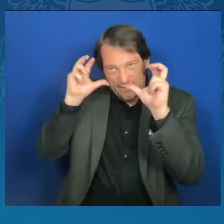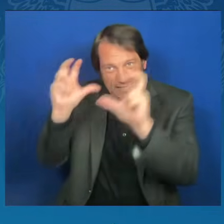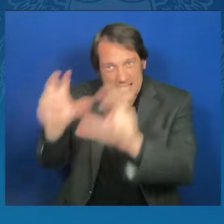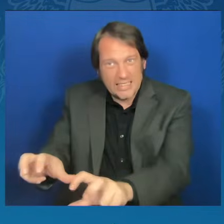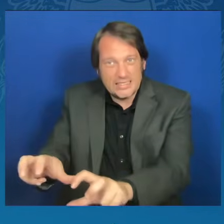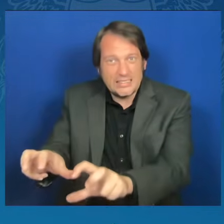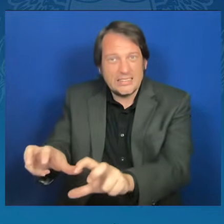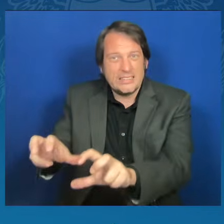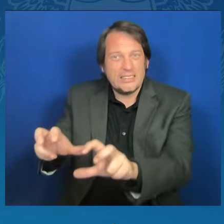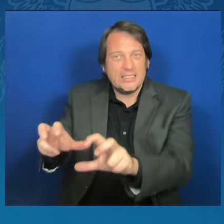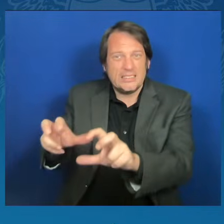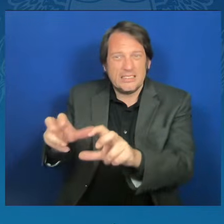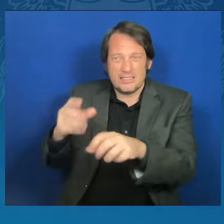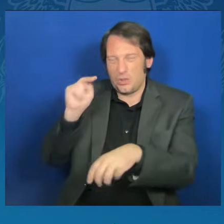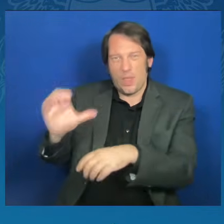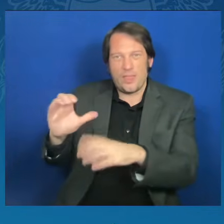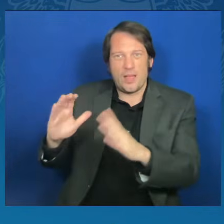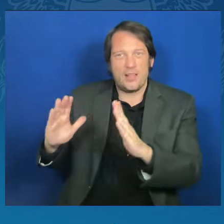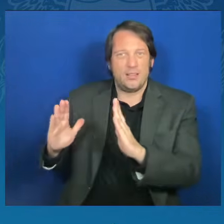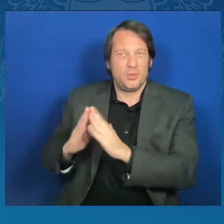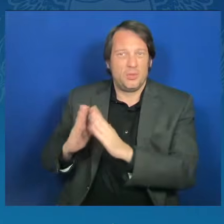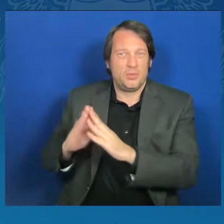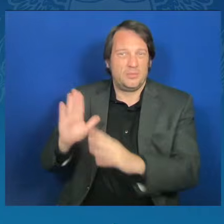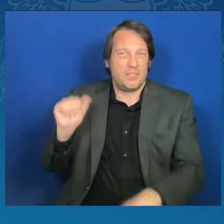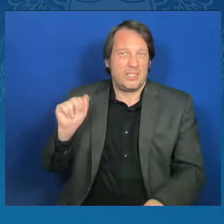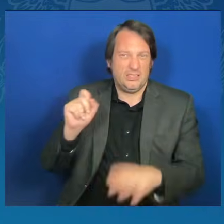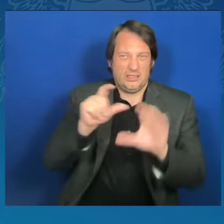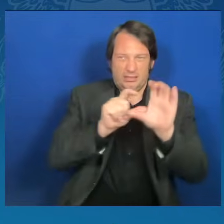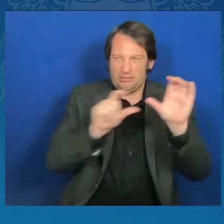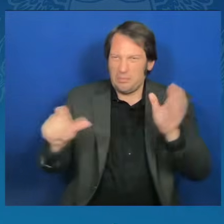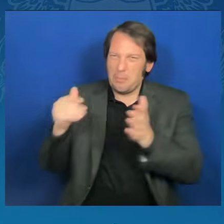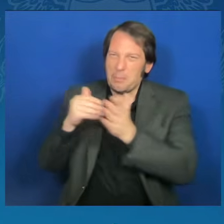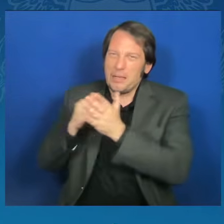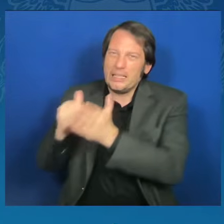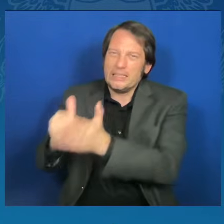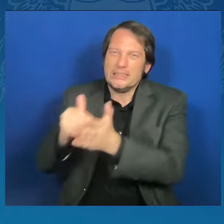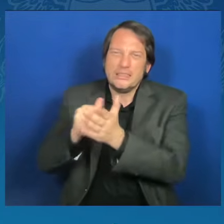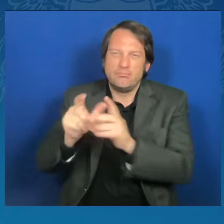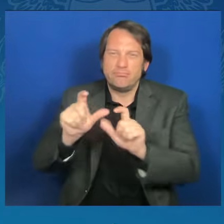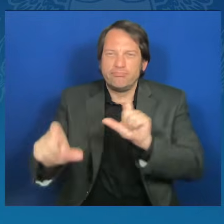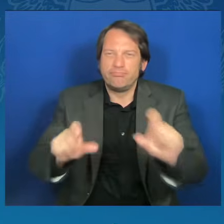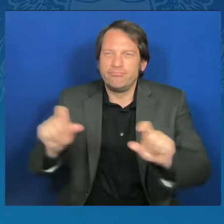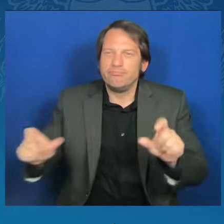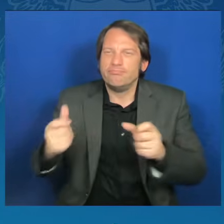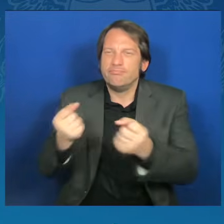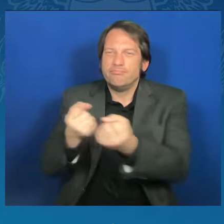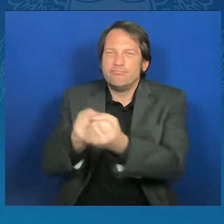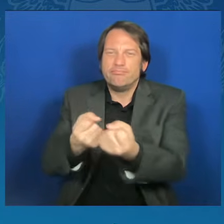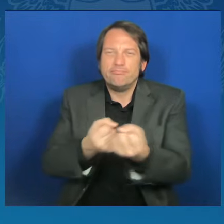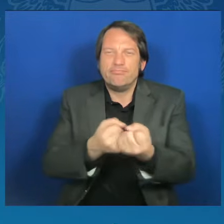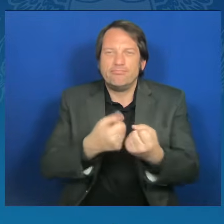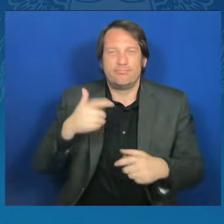that I did as a senator when we invested over $12 billion nationally in community banks.